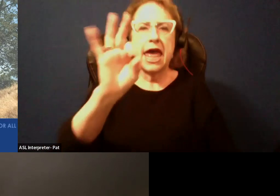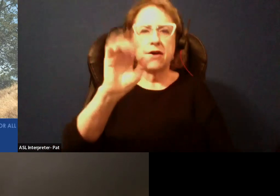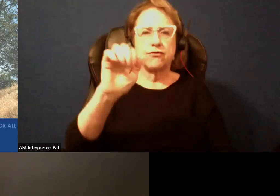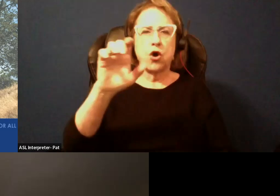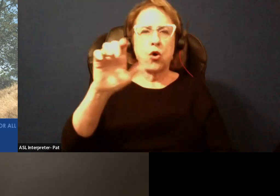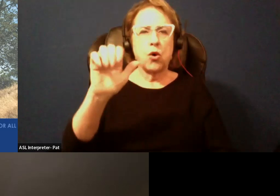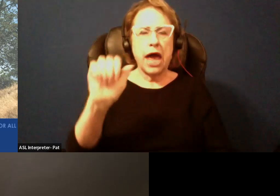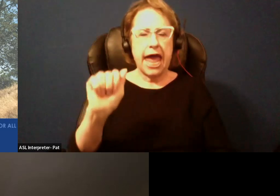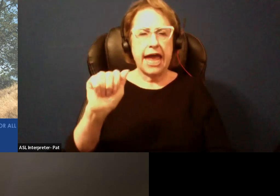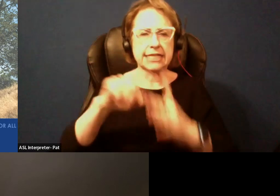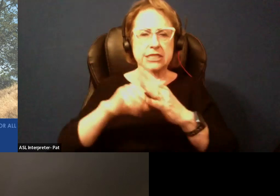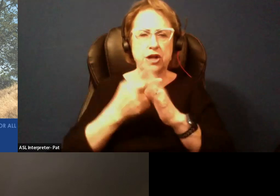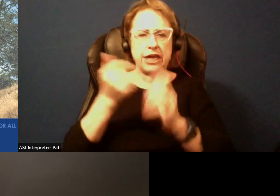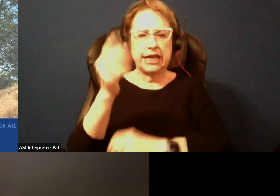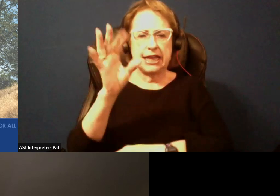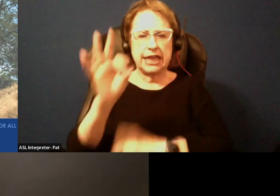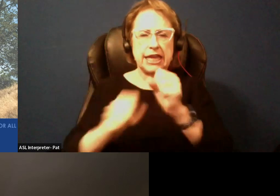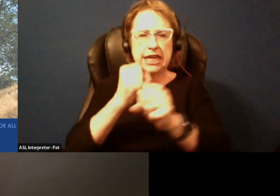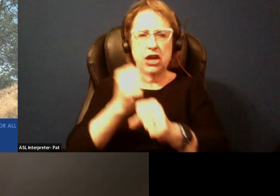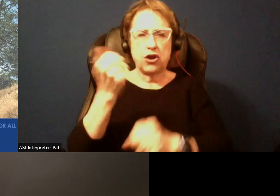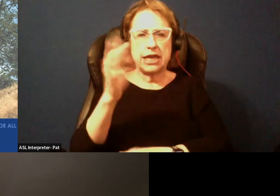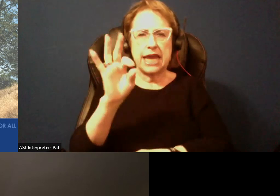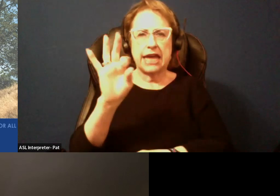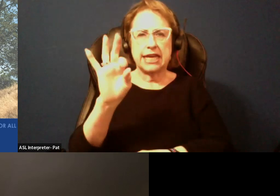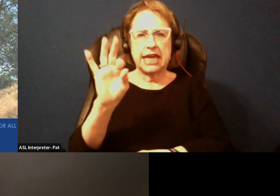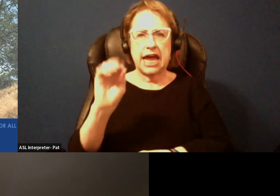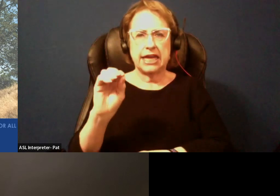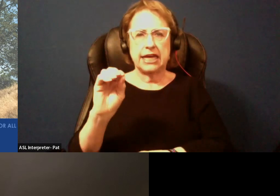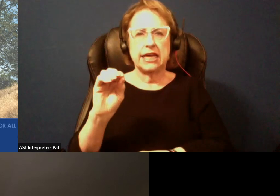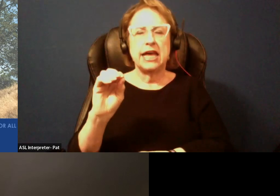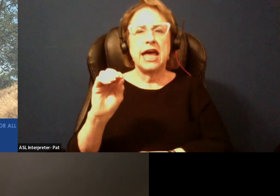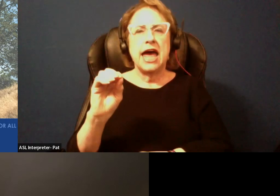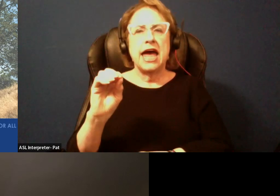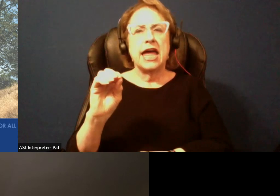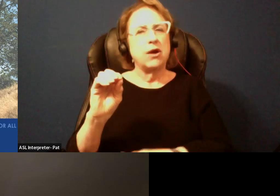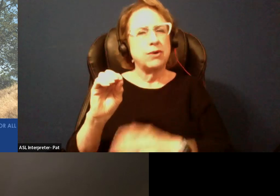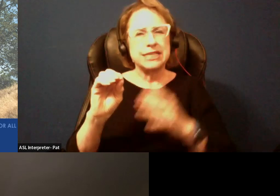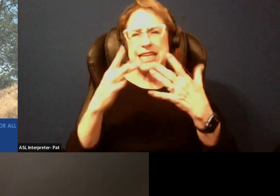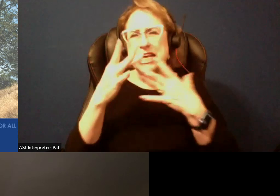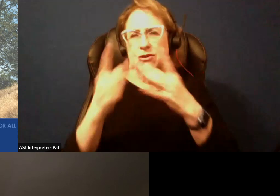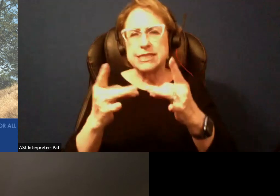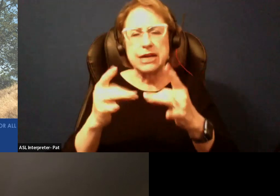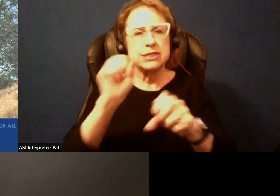and our goal was interesting. It was workforce development, but it was workforce development for